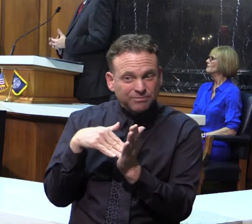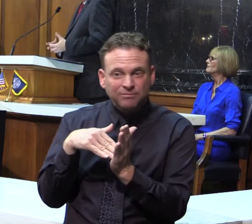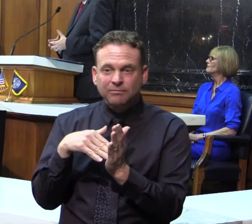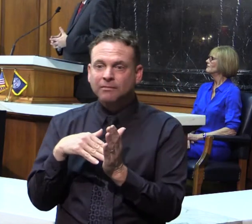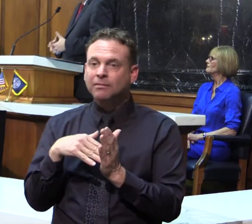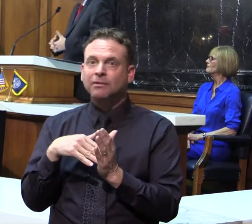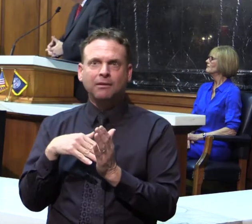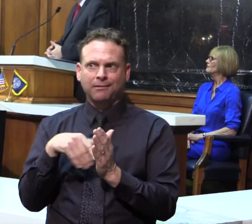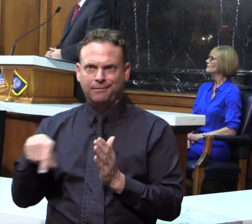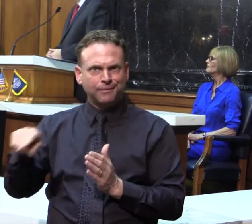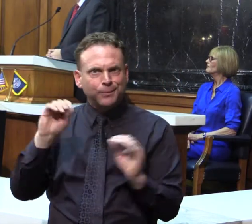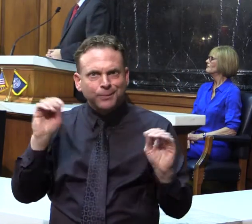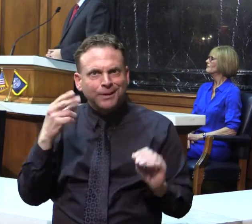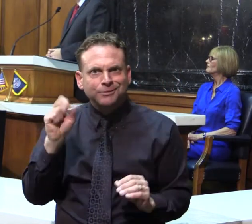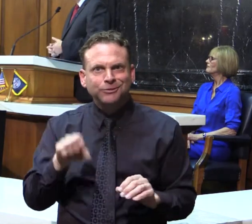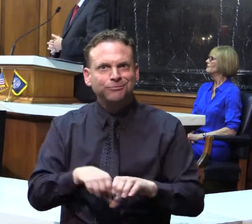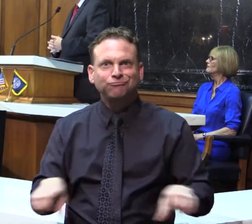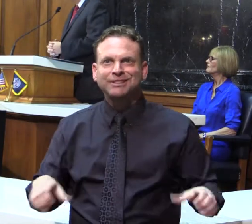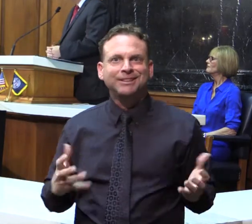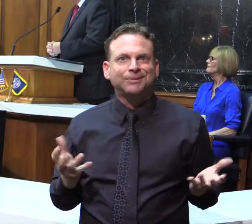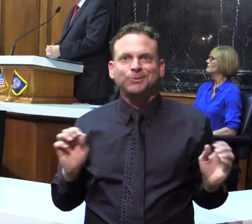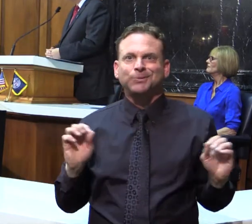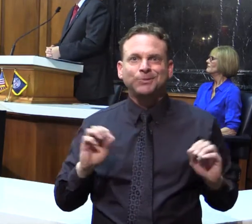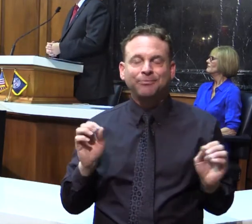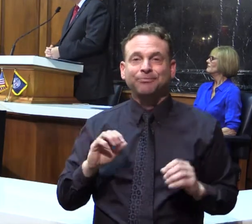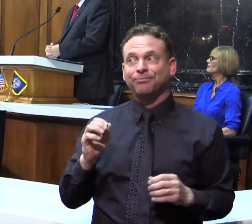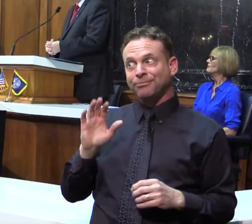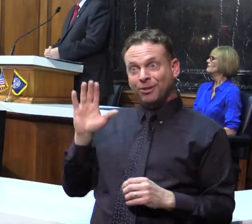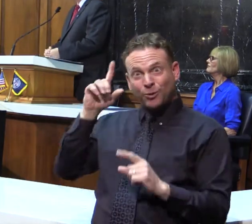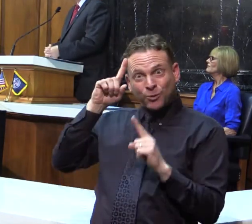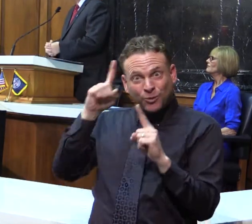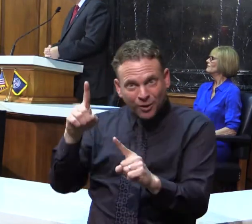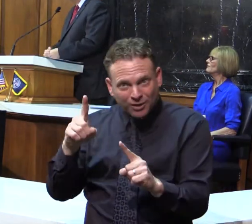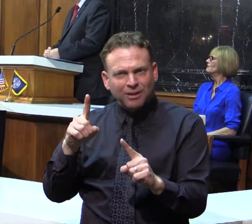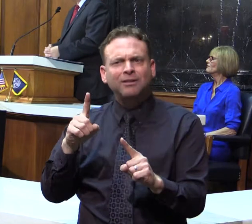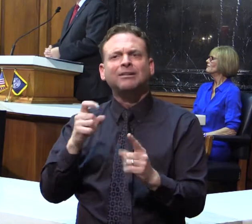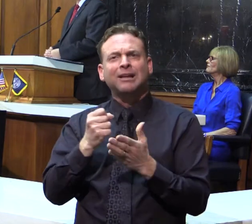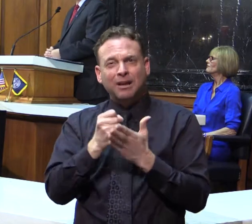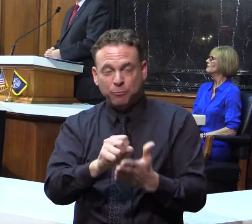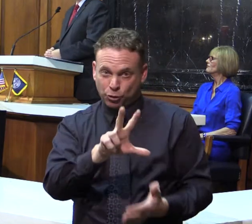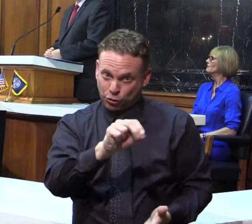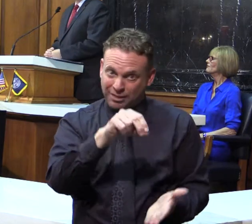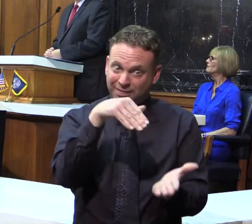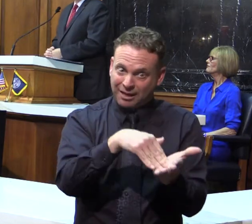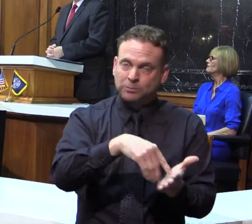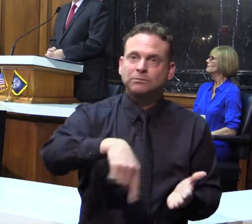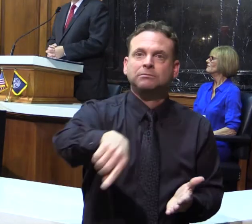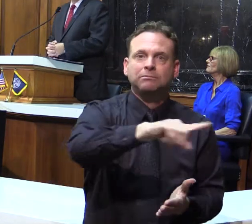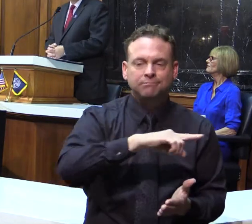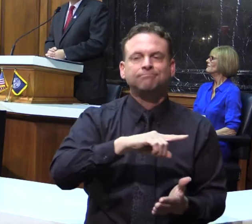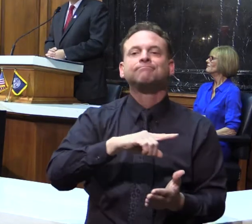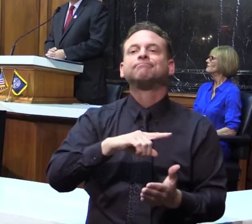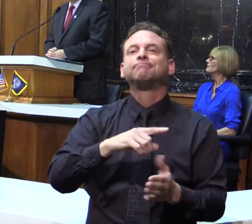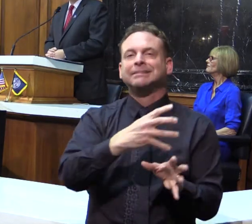Our goal this year is to help 30,000 of them obtain the education and skills they need